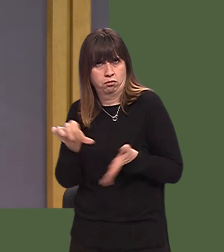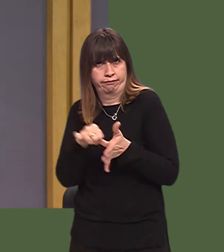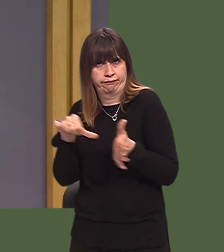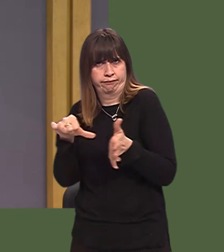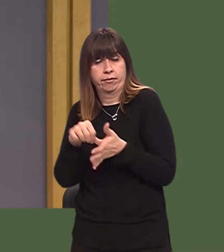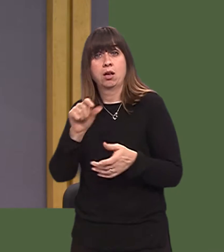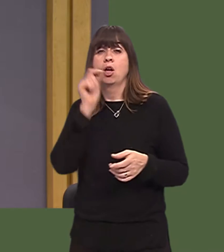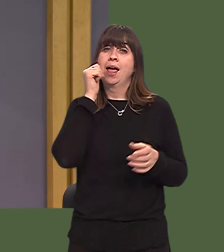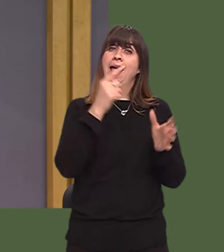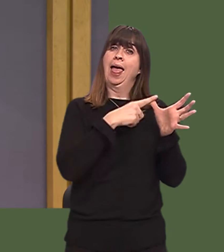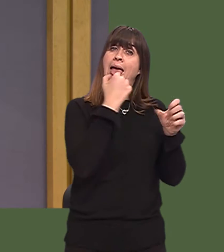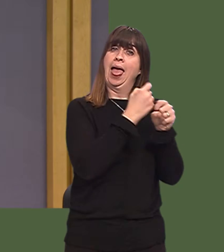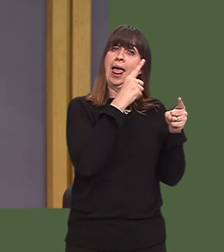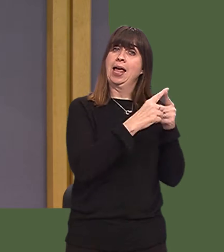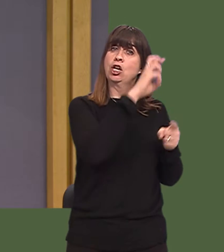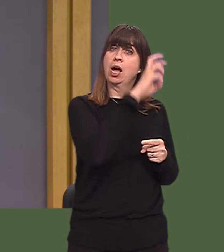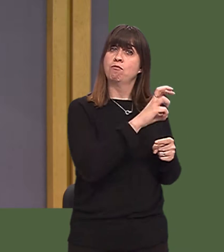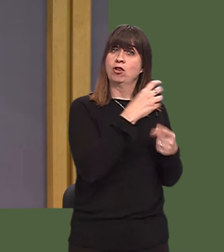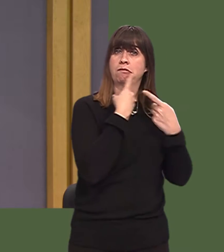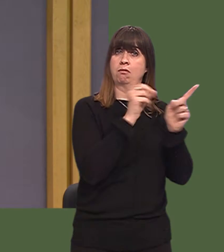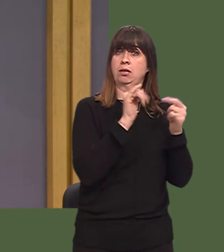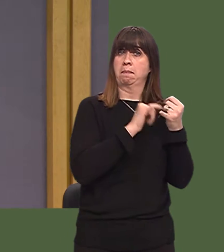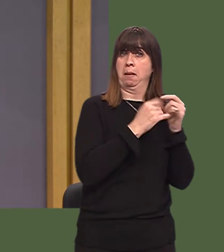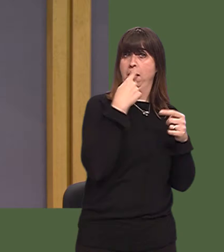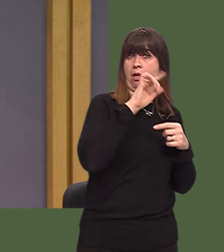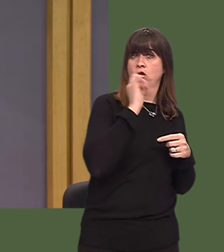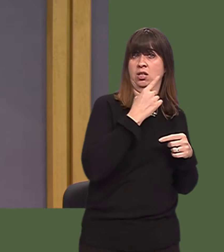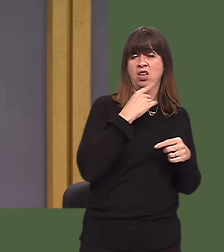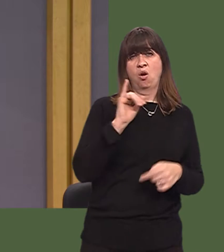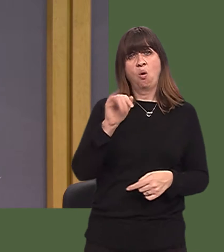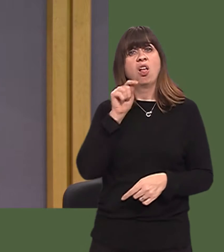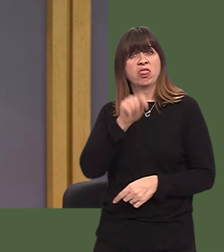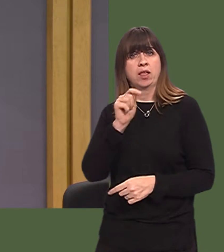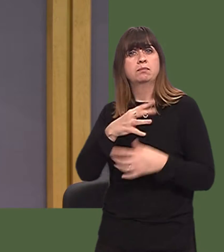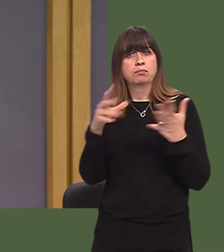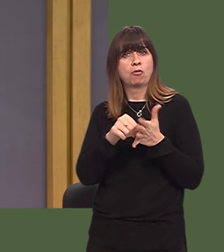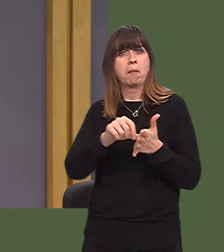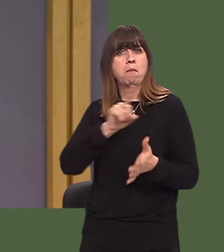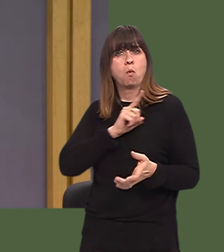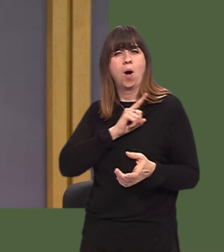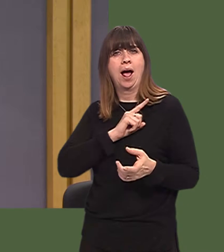Given that Age Cymru said last September that fuel poverty is a significant cause of excess